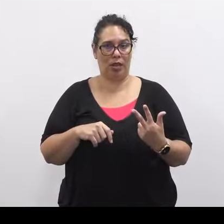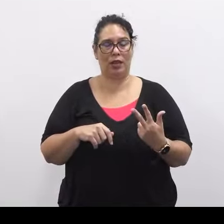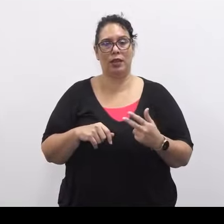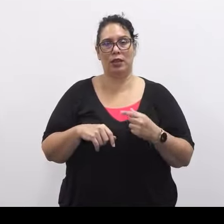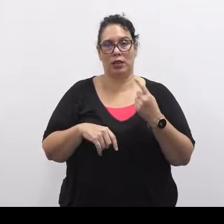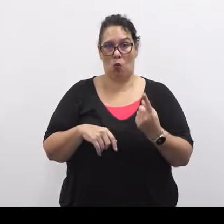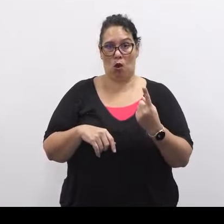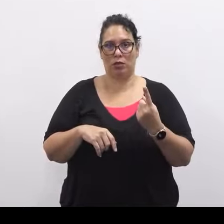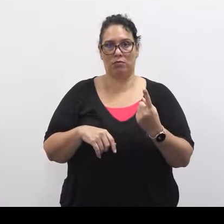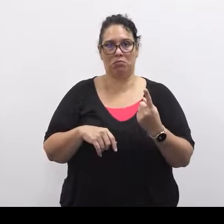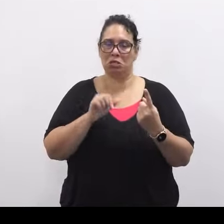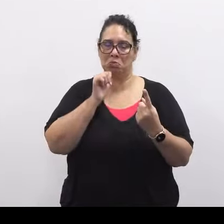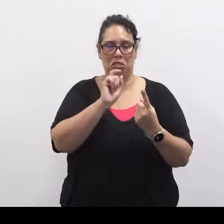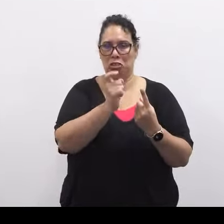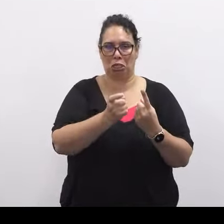which remains unchanged in this scenario,